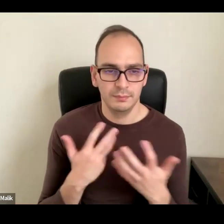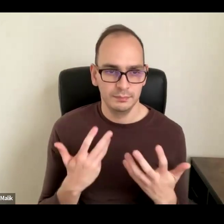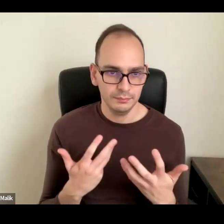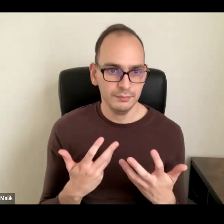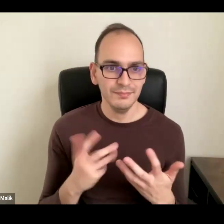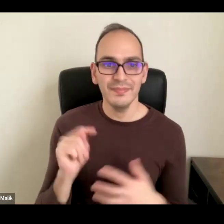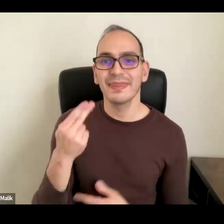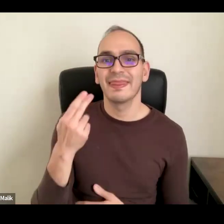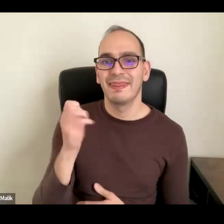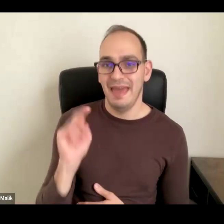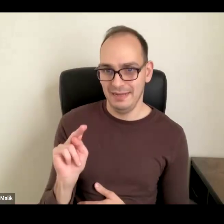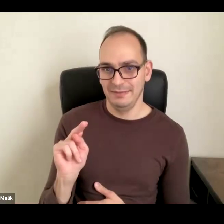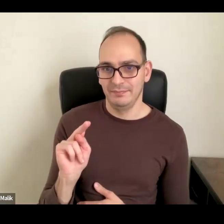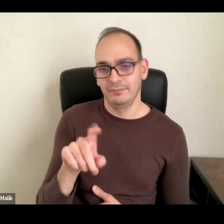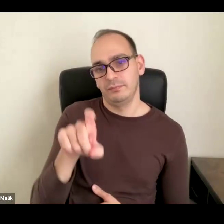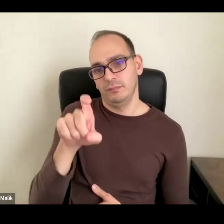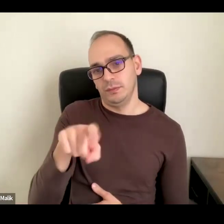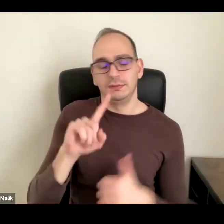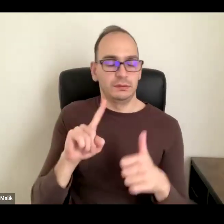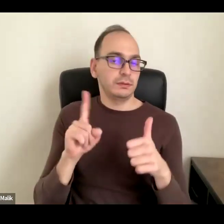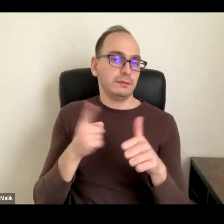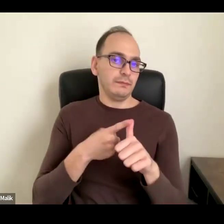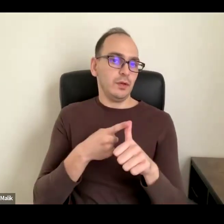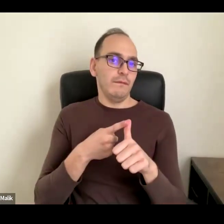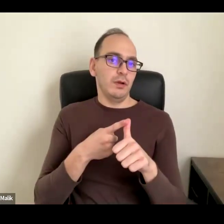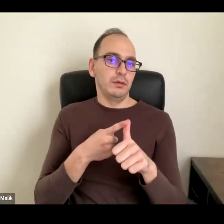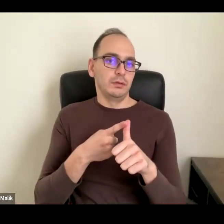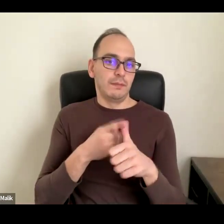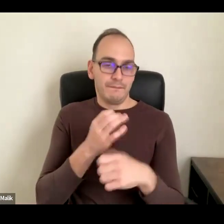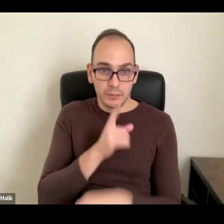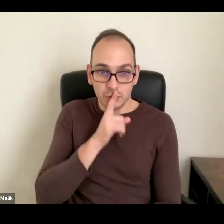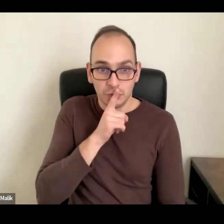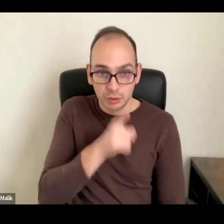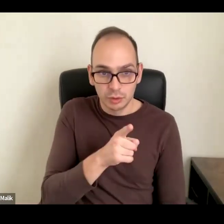Then you need to first of all you need to be sure that you're keeping a clear record